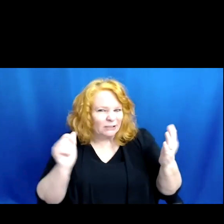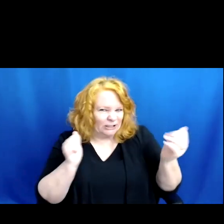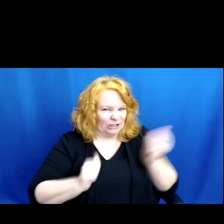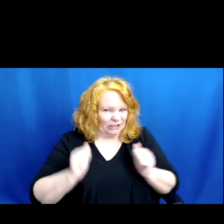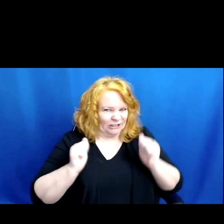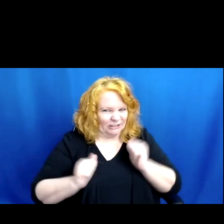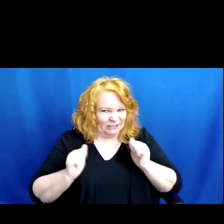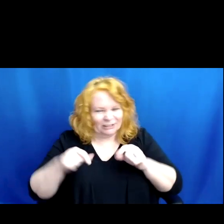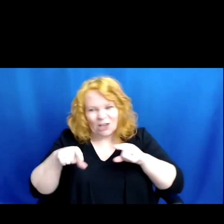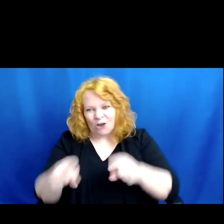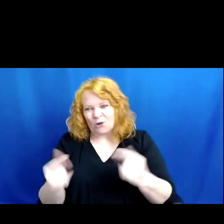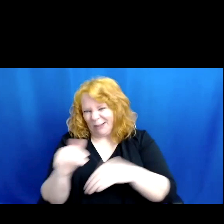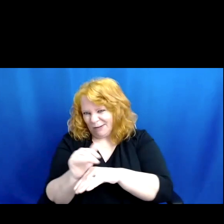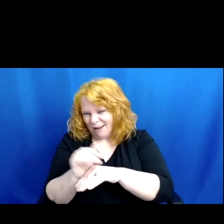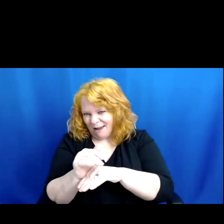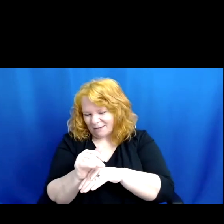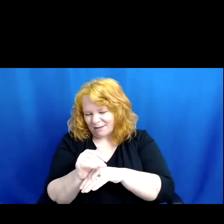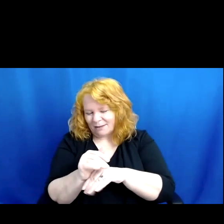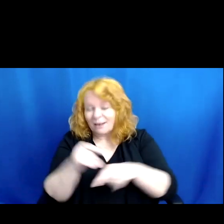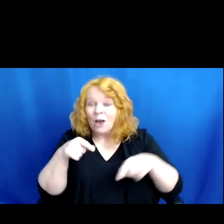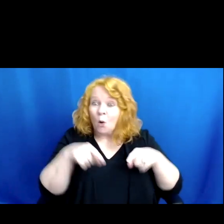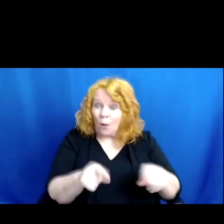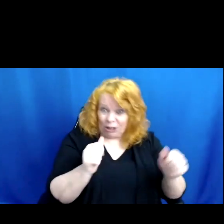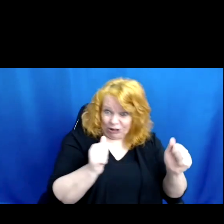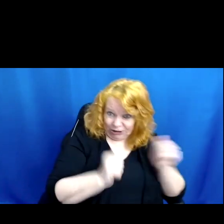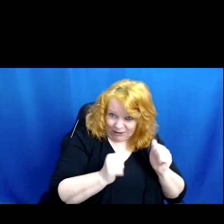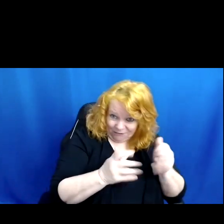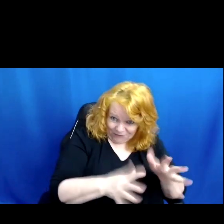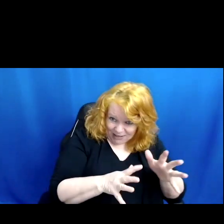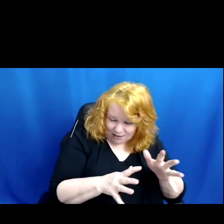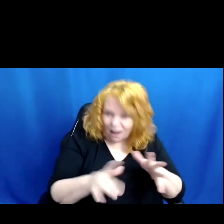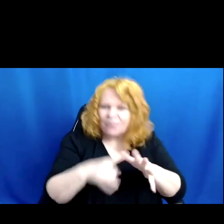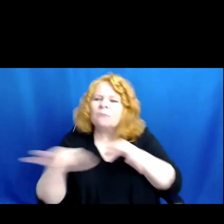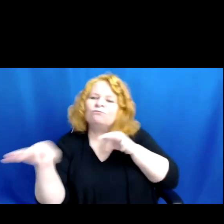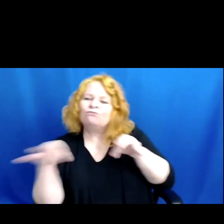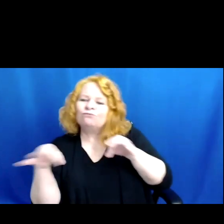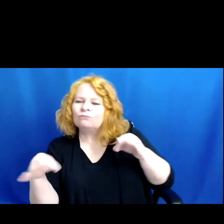As I am going along I am going to stop and explain why I am doing that element.